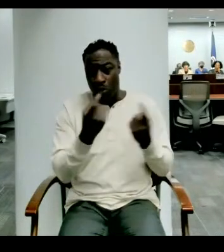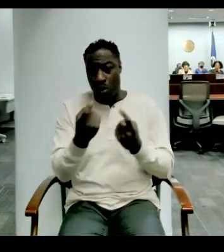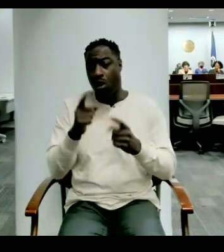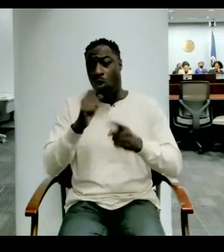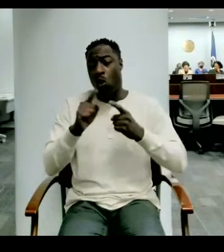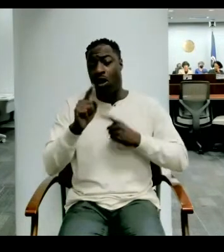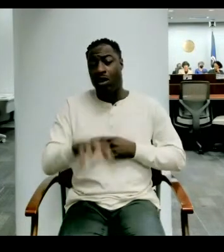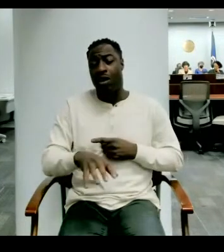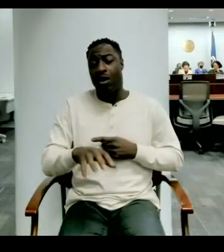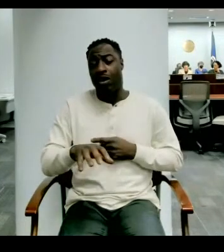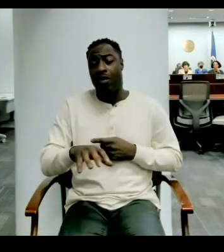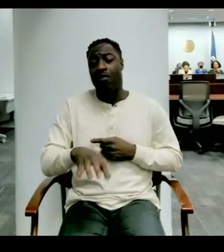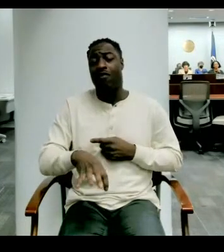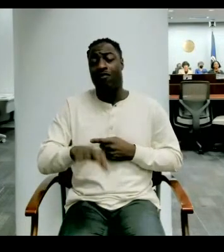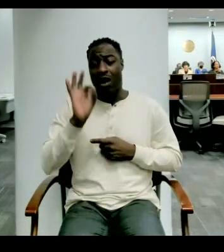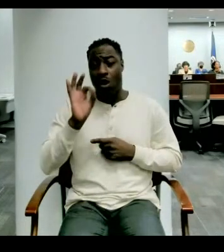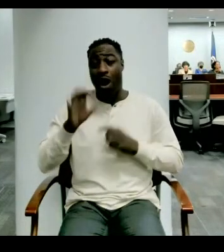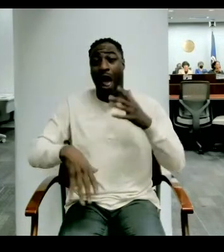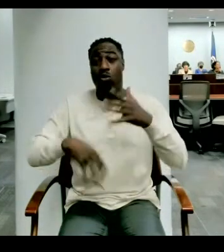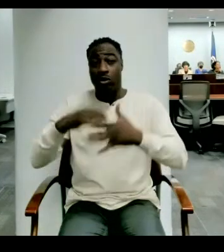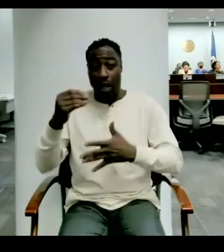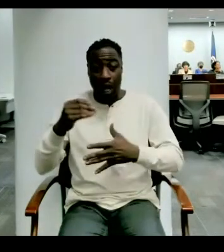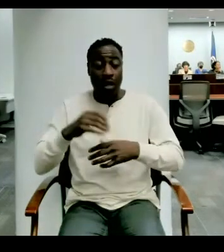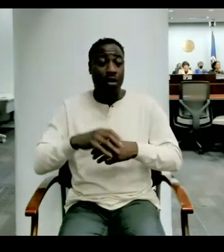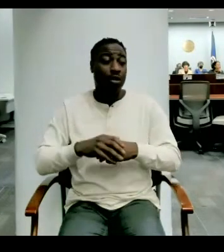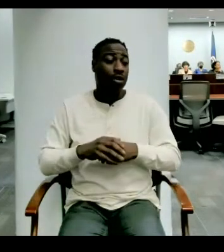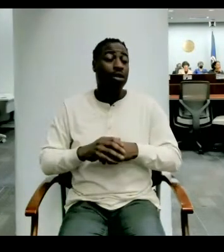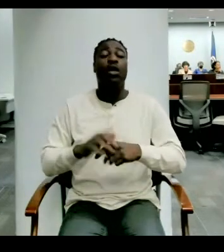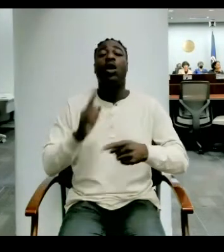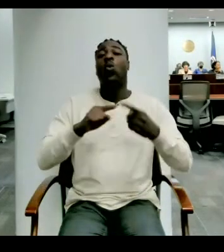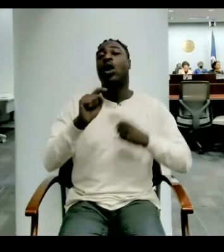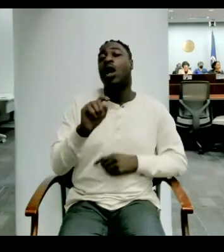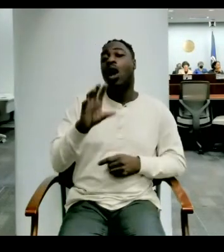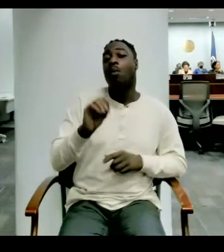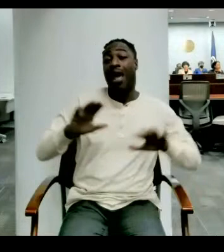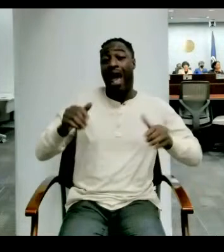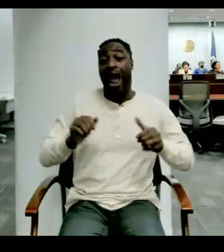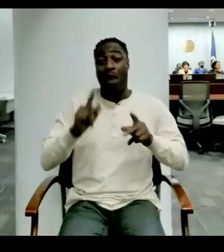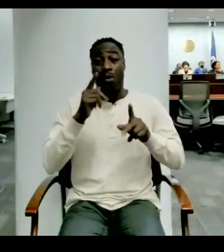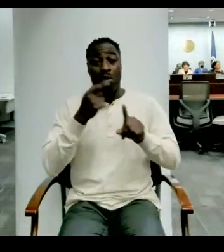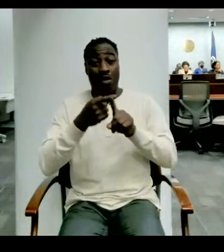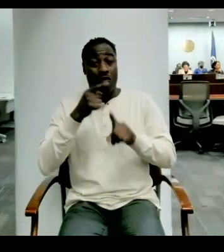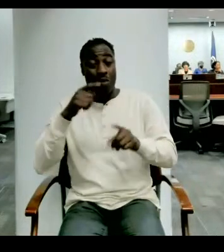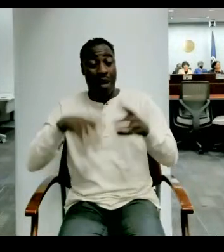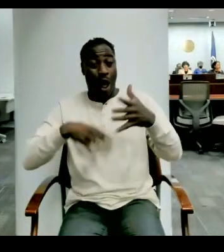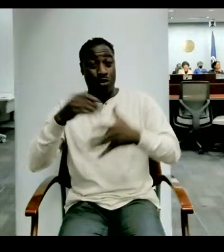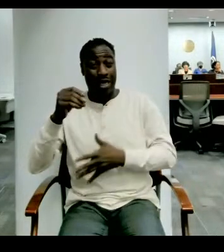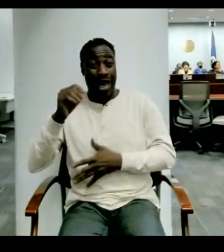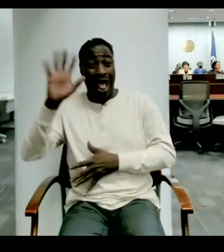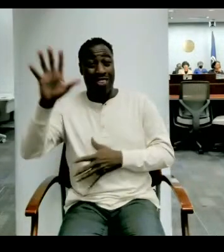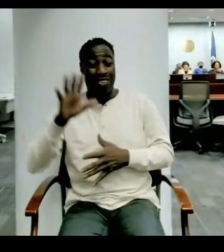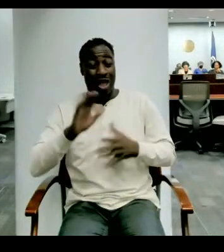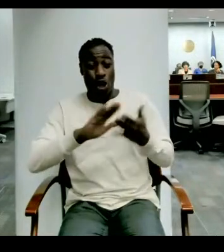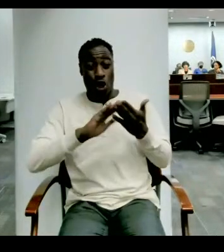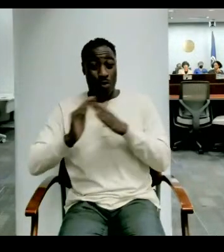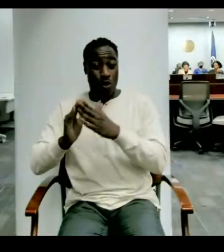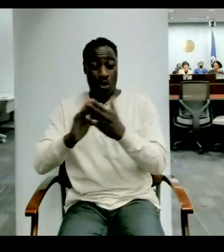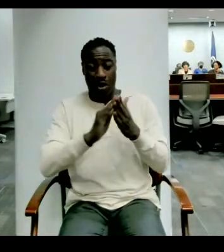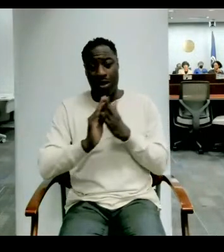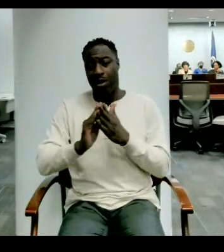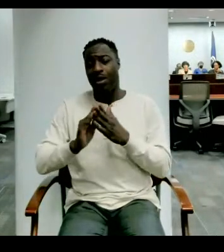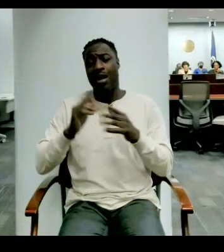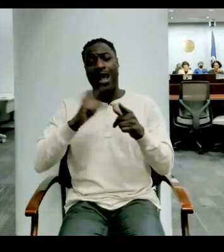outside, when a company hires people from outside of its own community and buses them in to work and